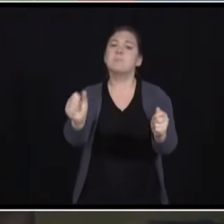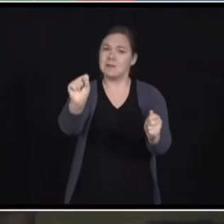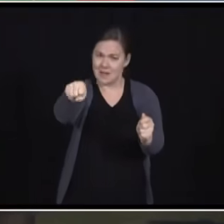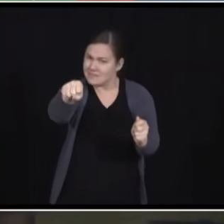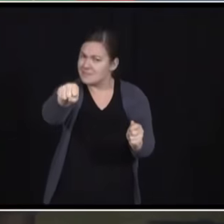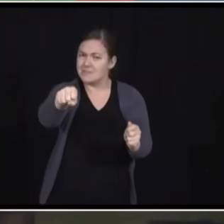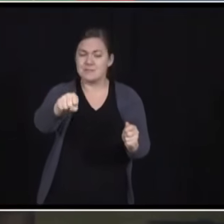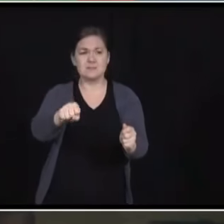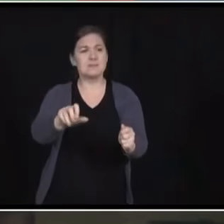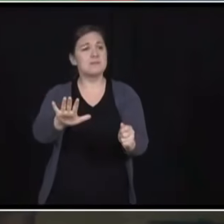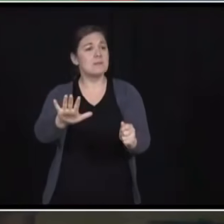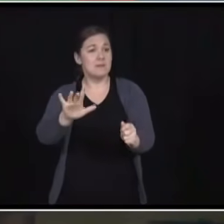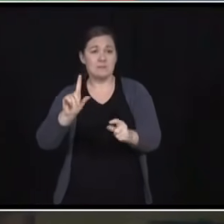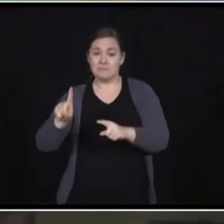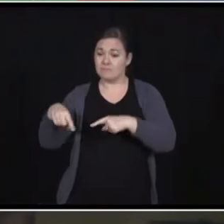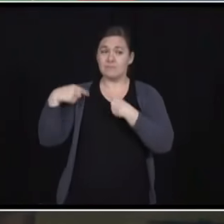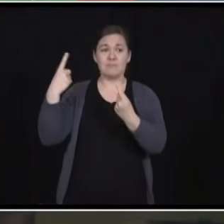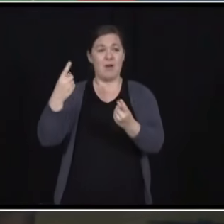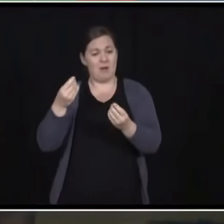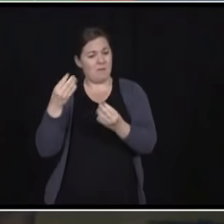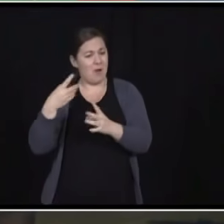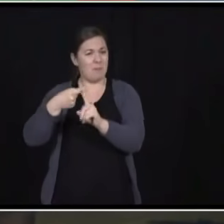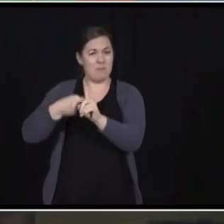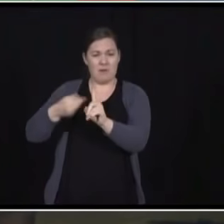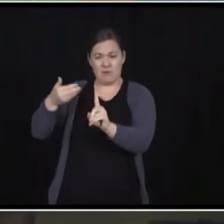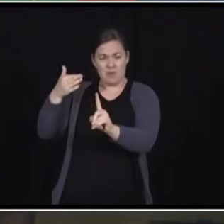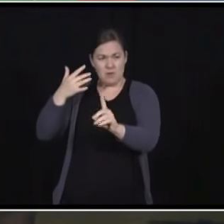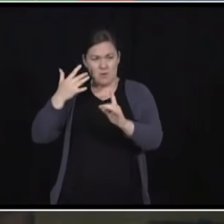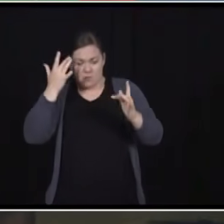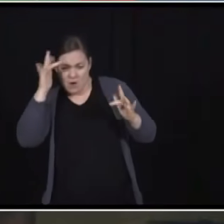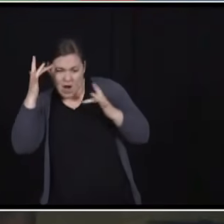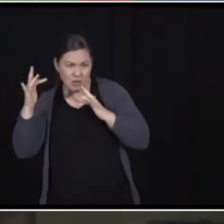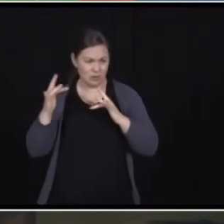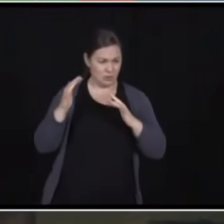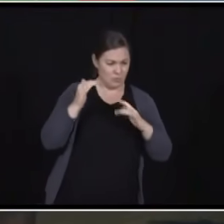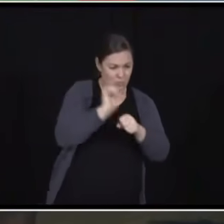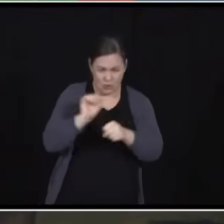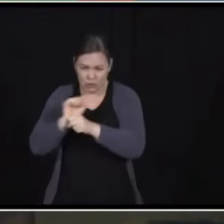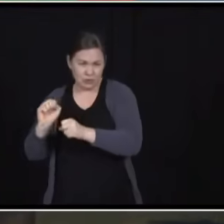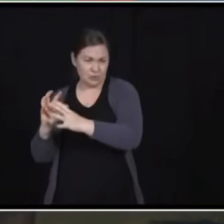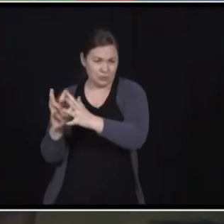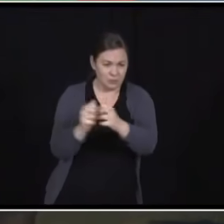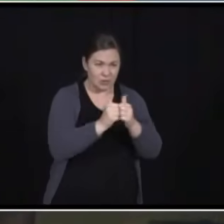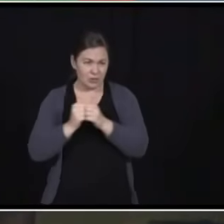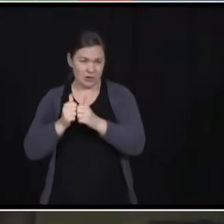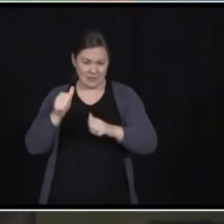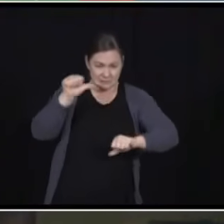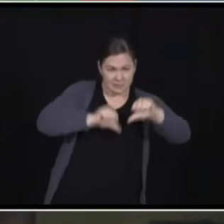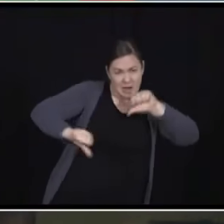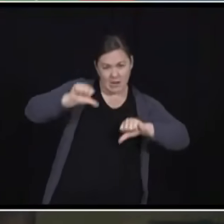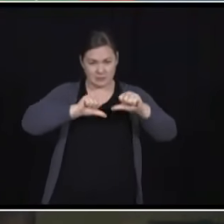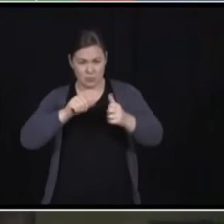won't give up hope. This pandemic, it will come to an end. Over the past several months, the brightest